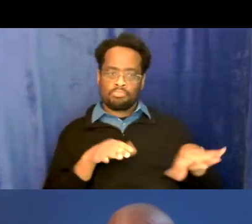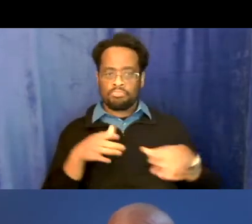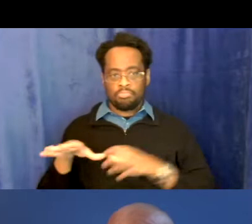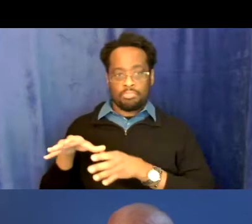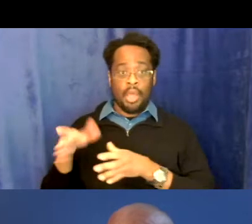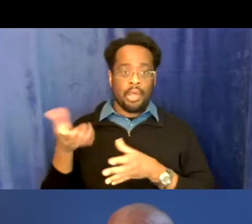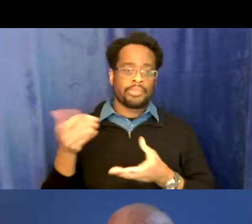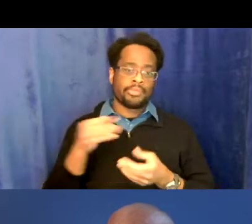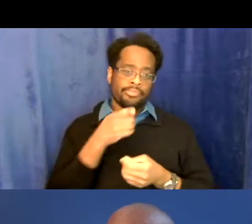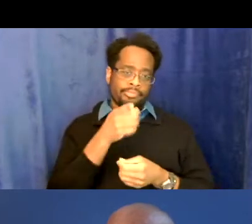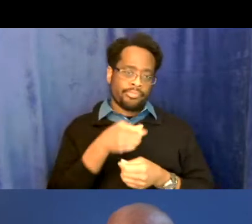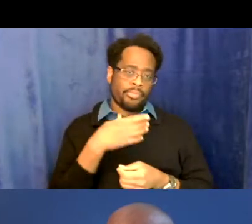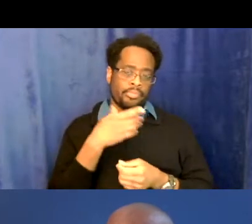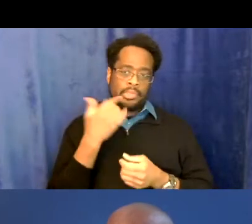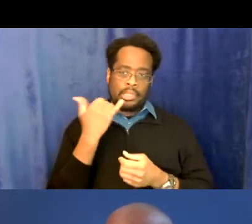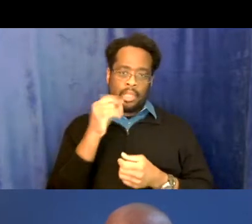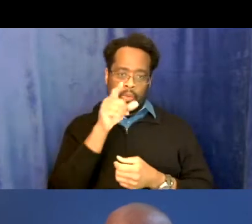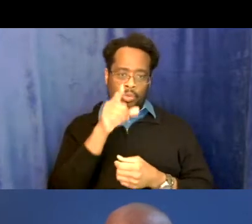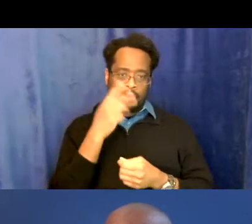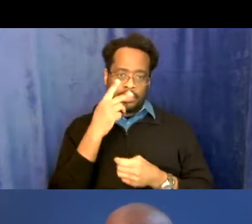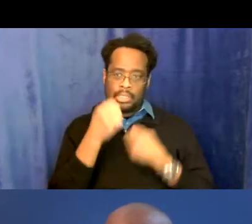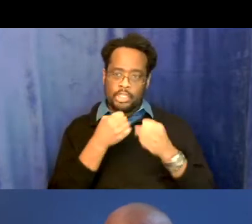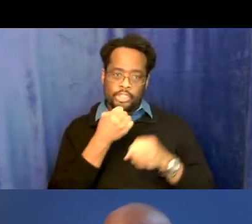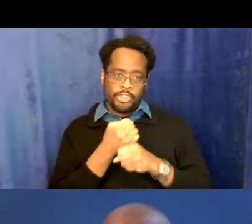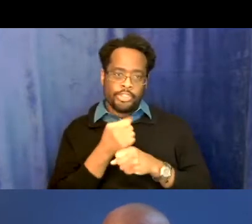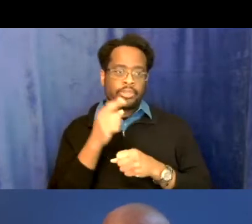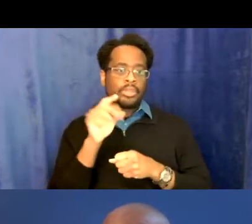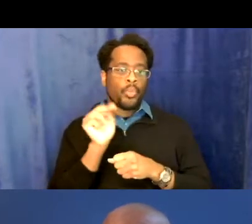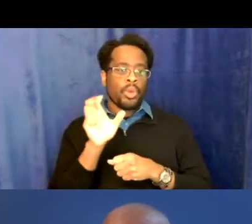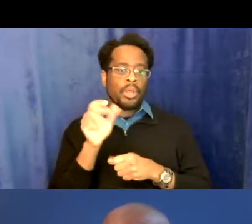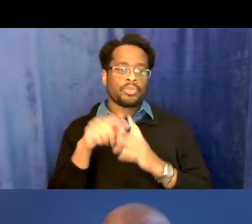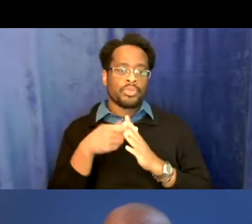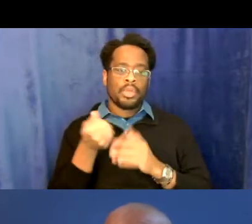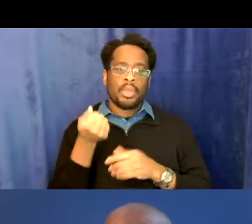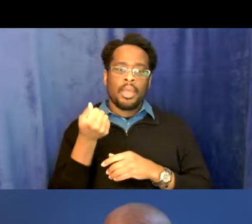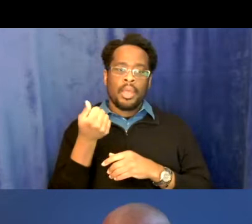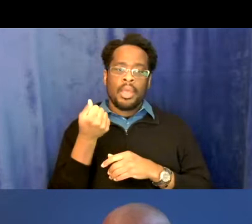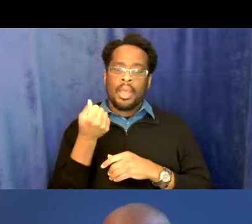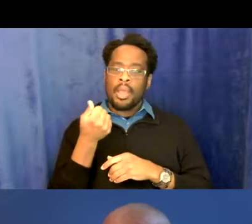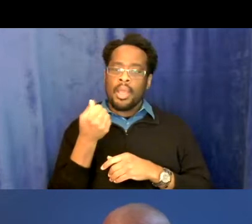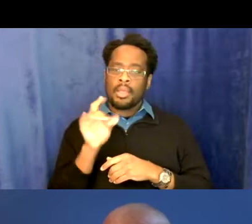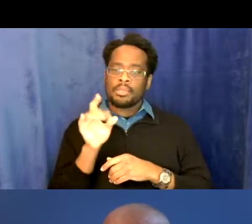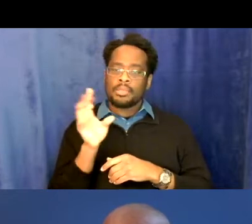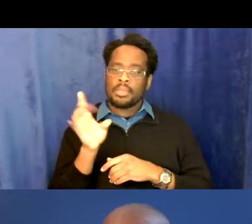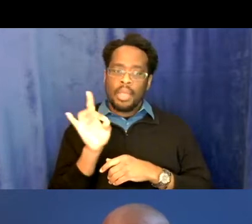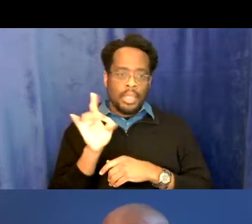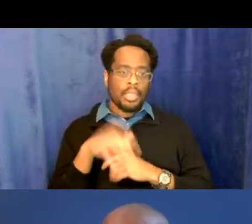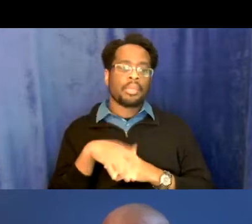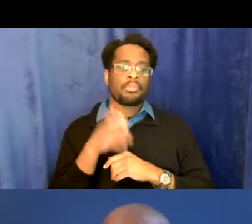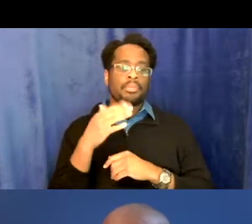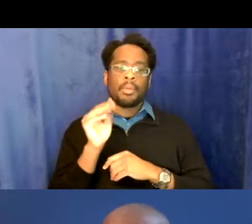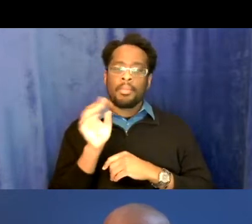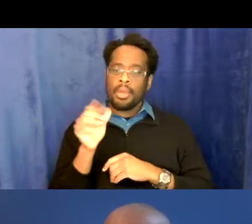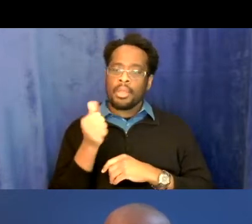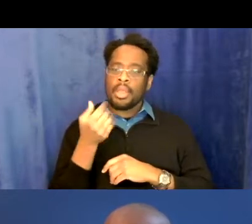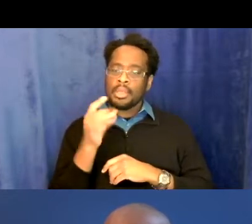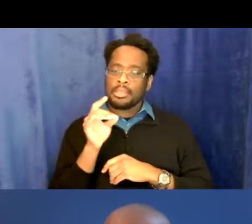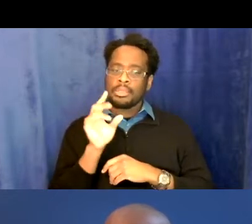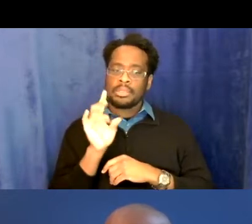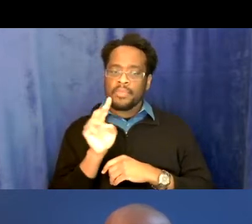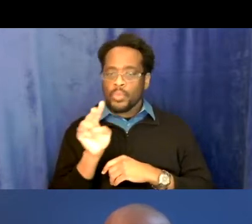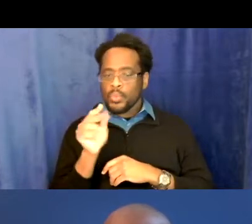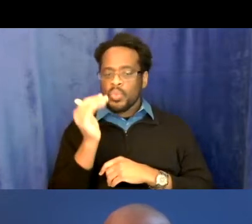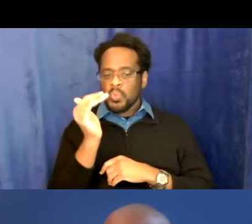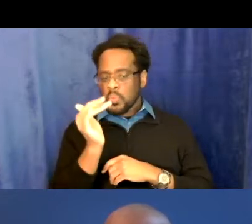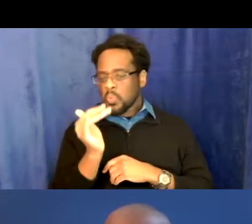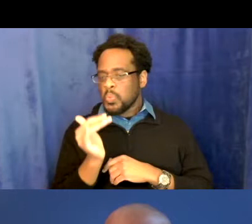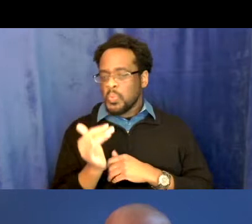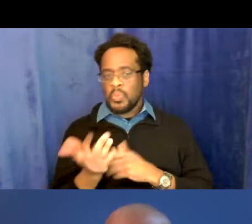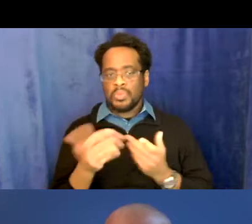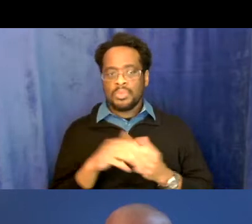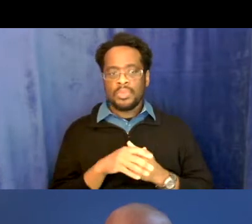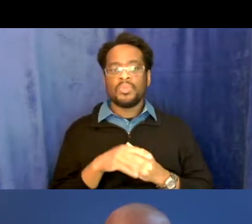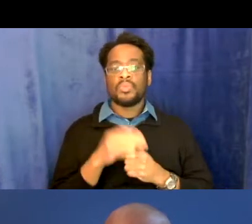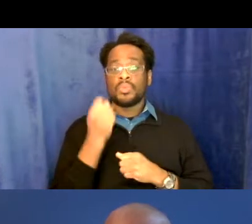um differently than the segregation and the schools through those years um 1868 and also 1972.